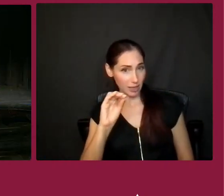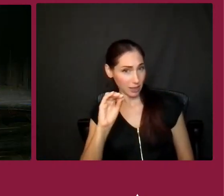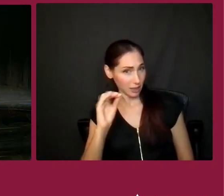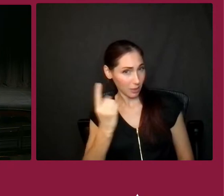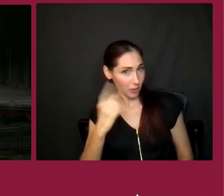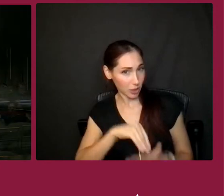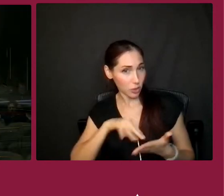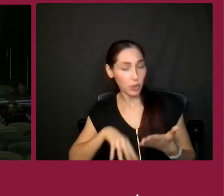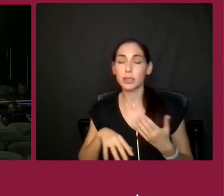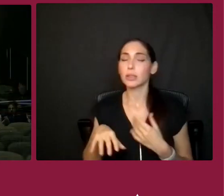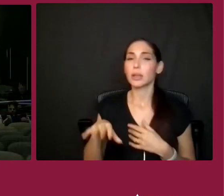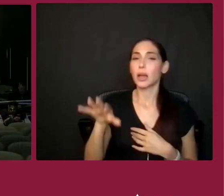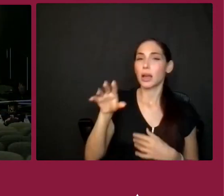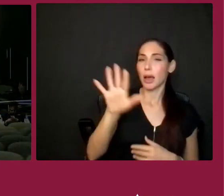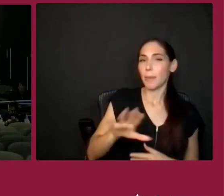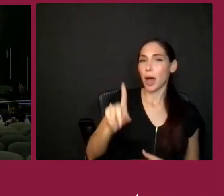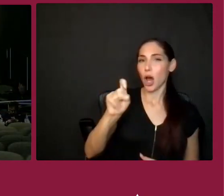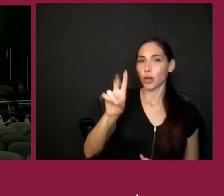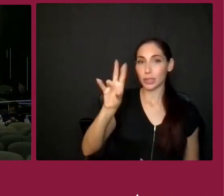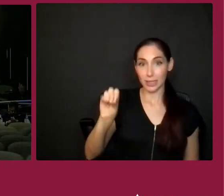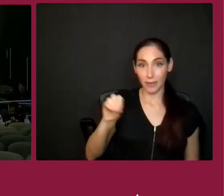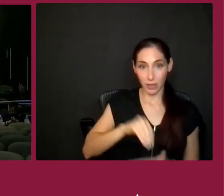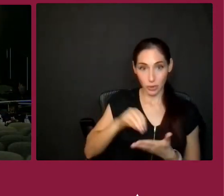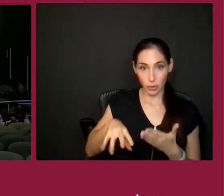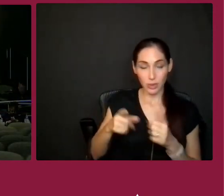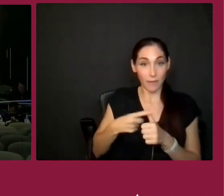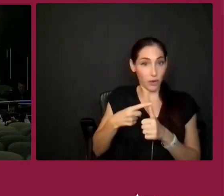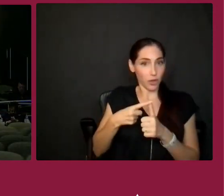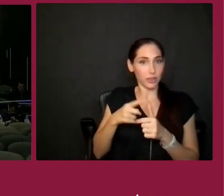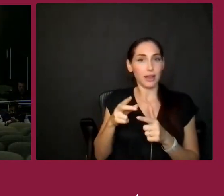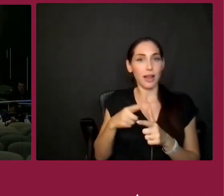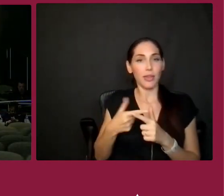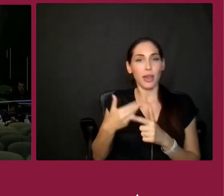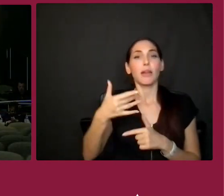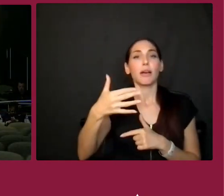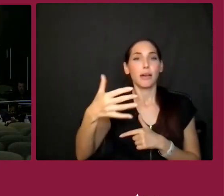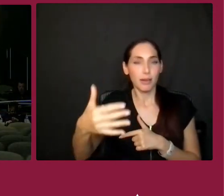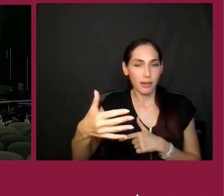It was initially 170 that we looked at and, in, in filtering